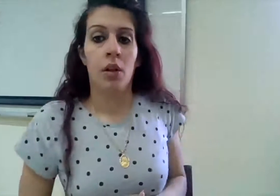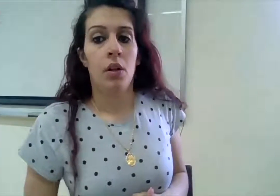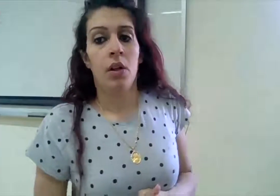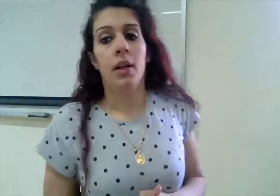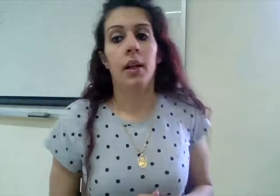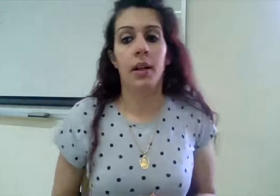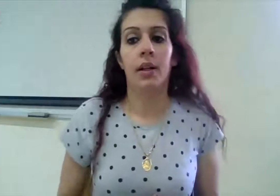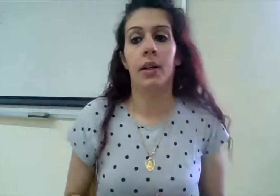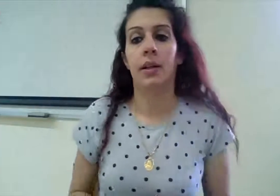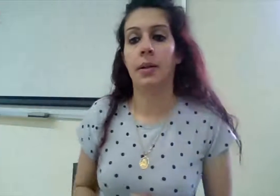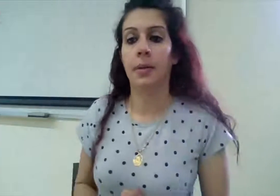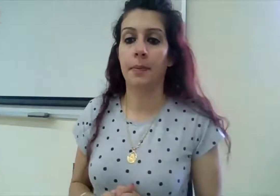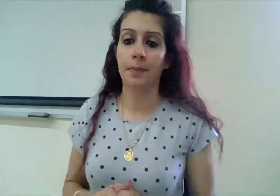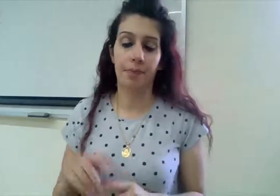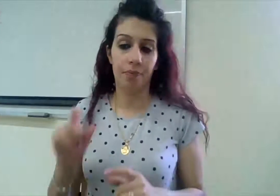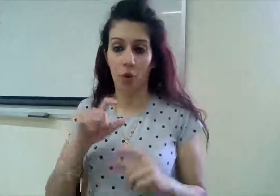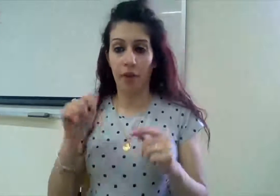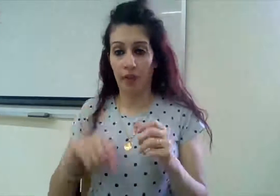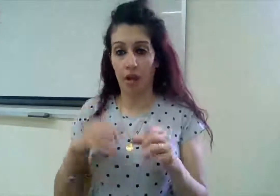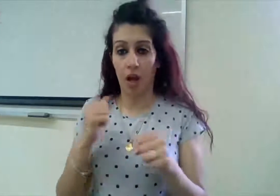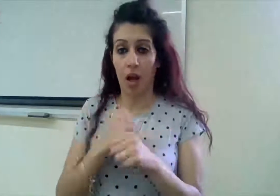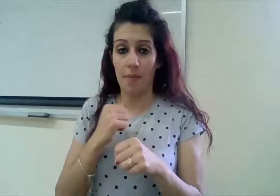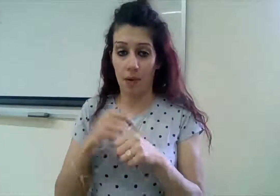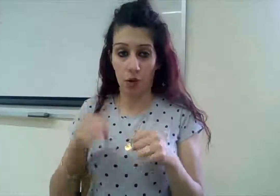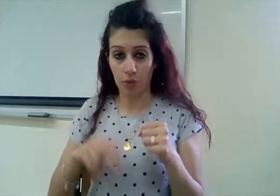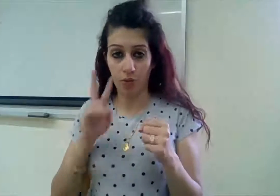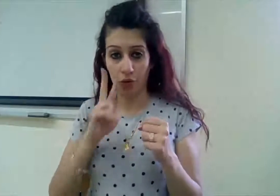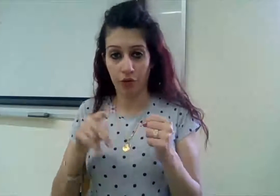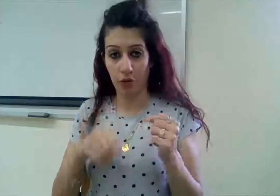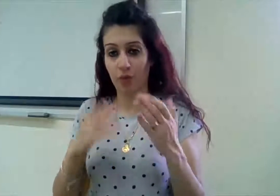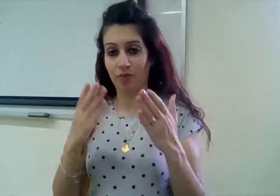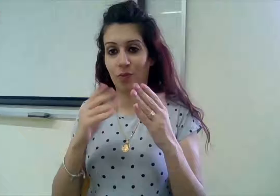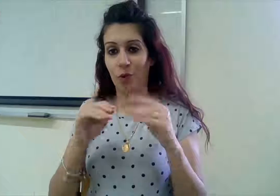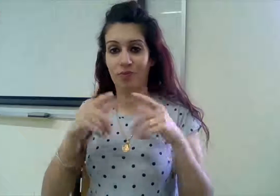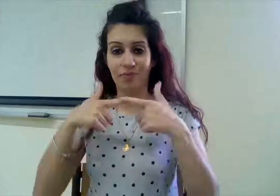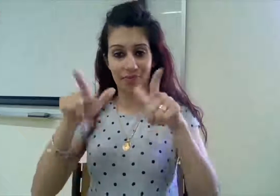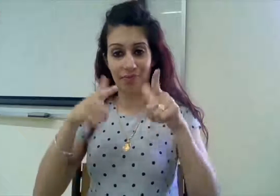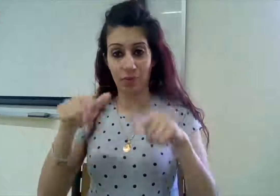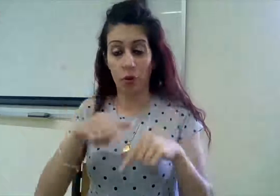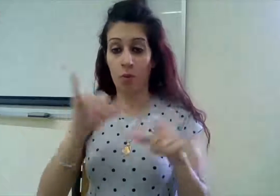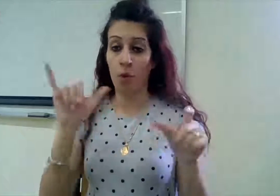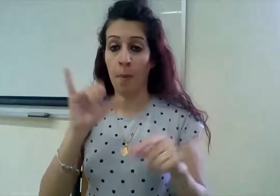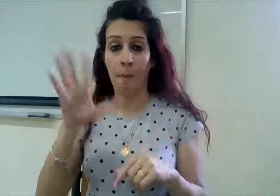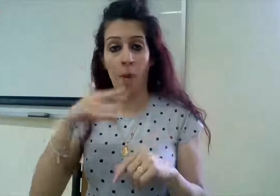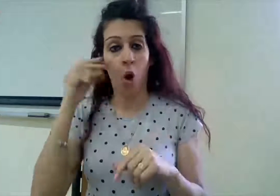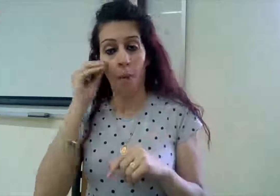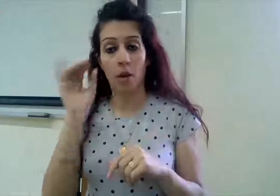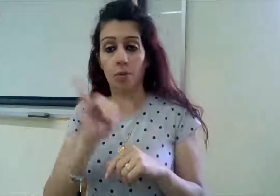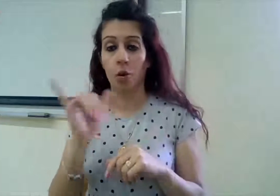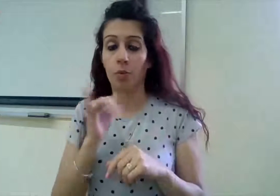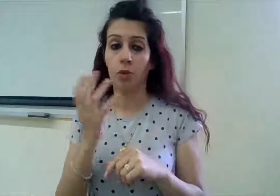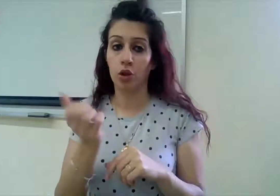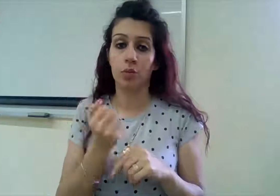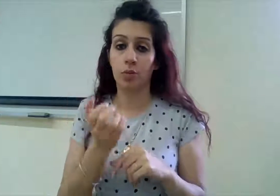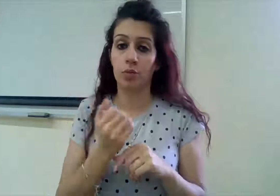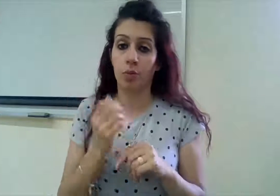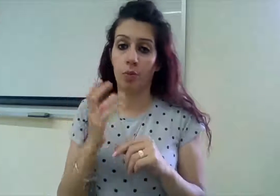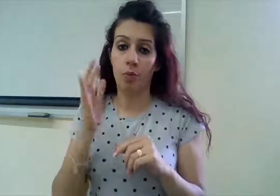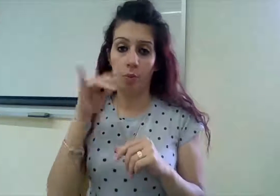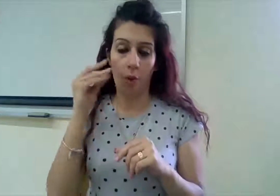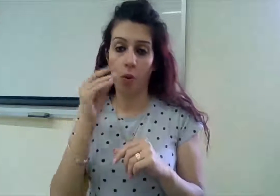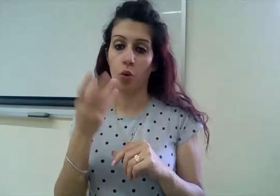side and to make sure that in the next yeah further on we really make our